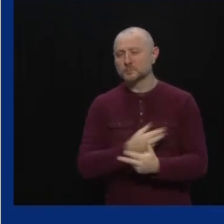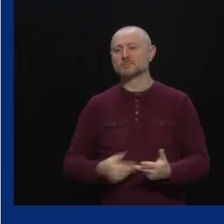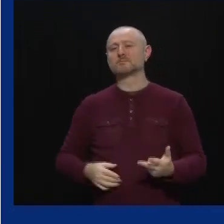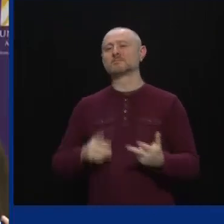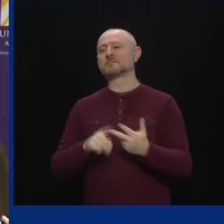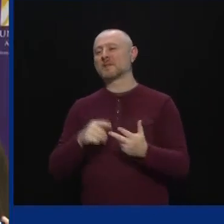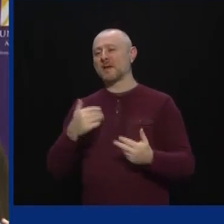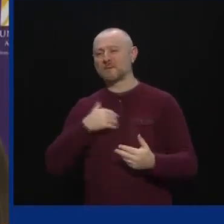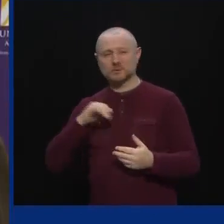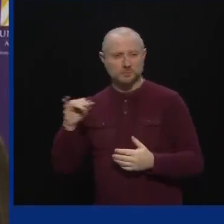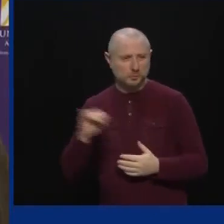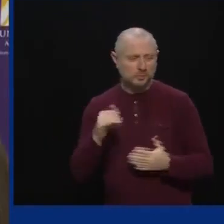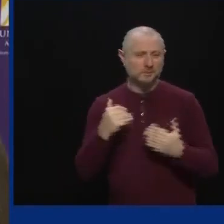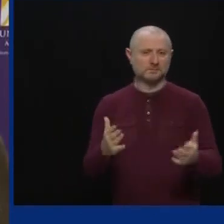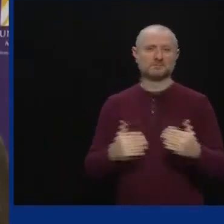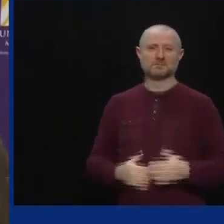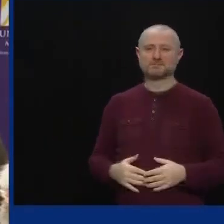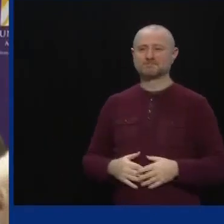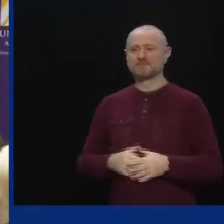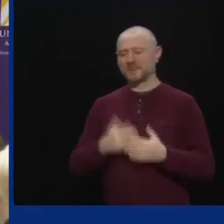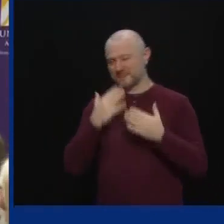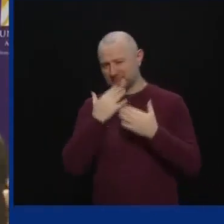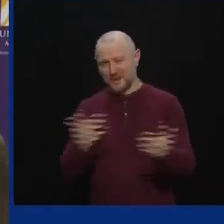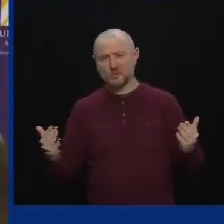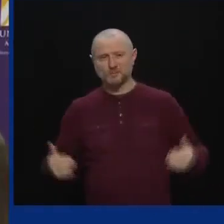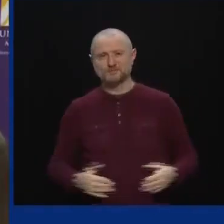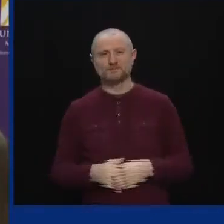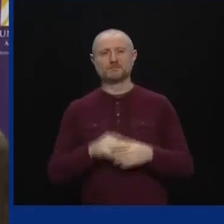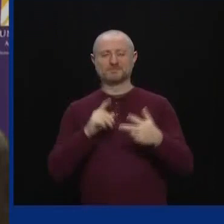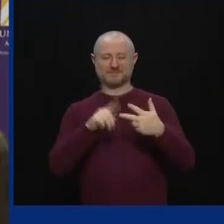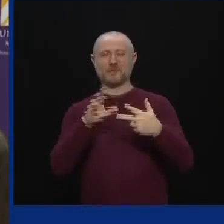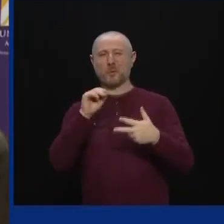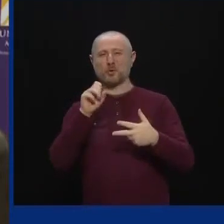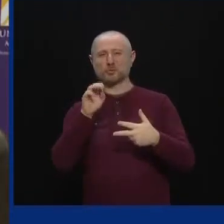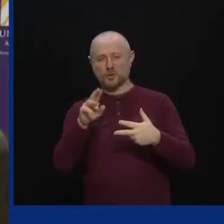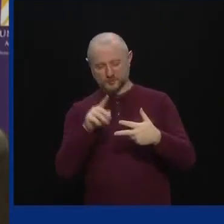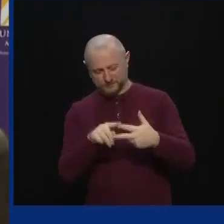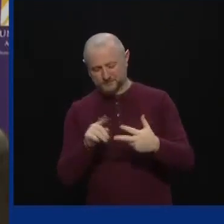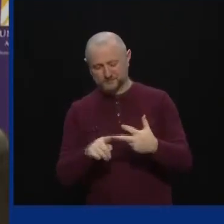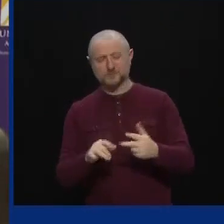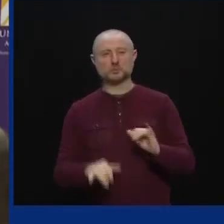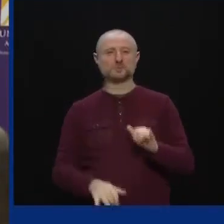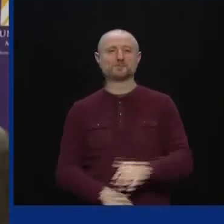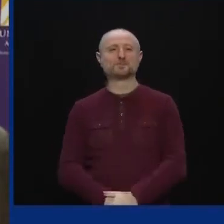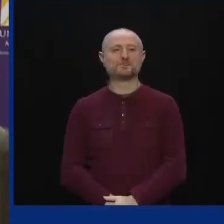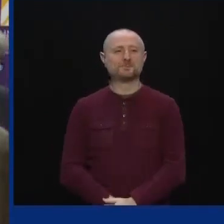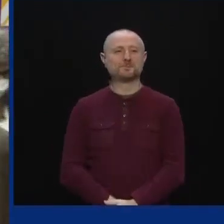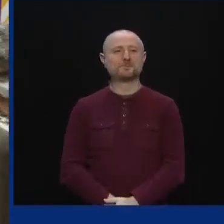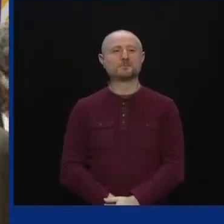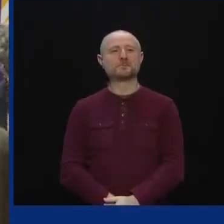NEEDS. WE WANT THEM BOOSTED. AND WE WANT PEOPLE TO BE INSURED.